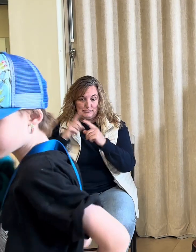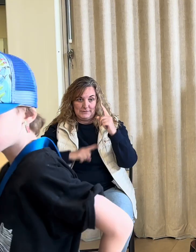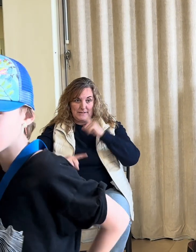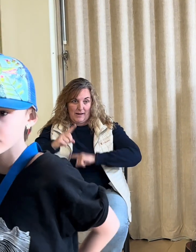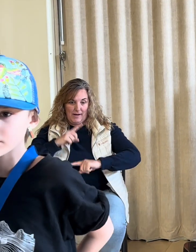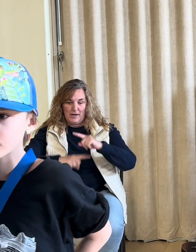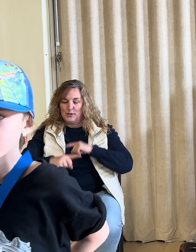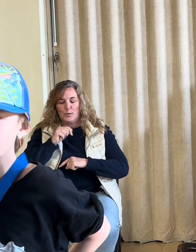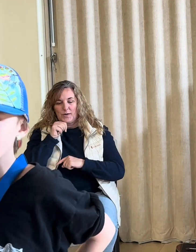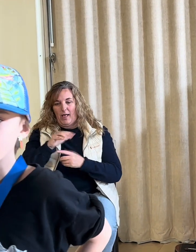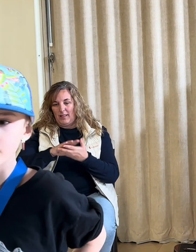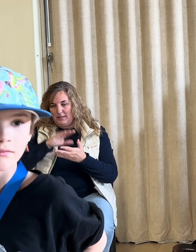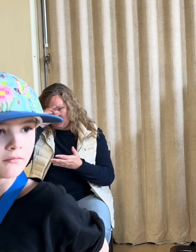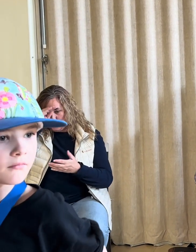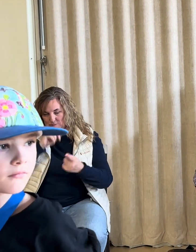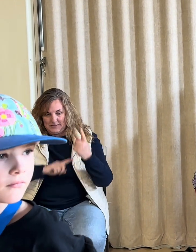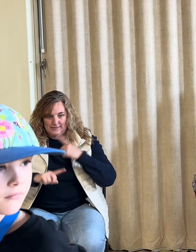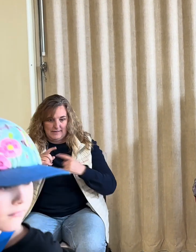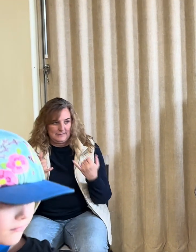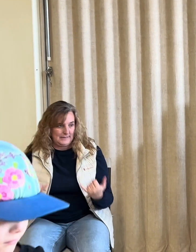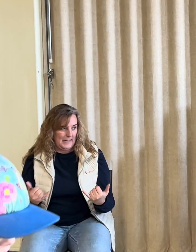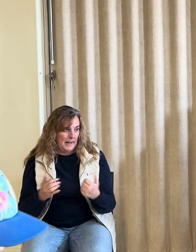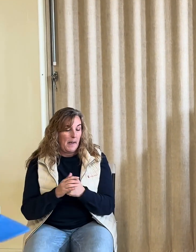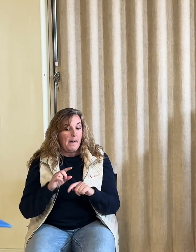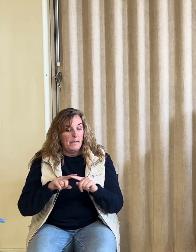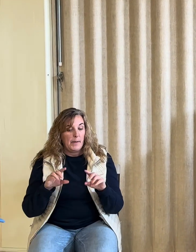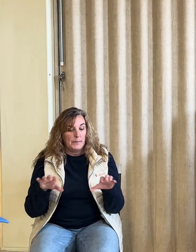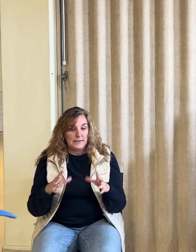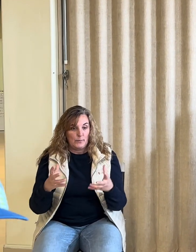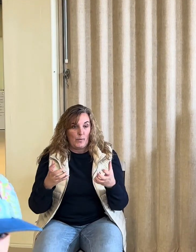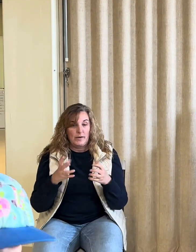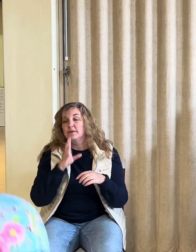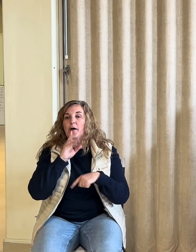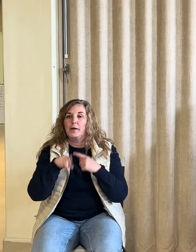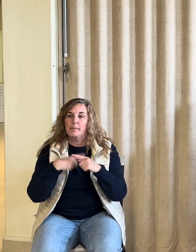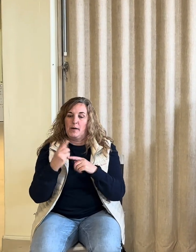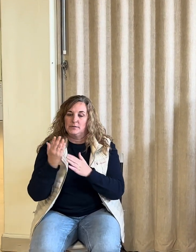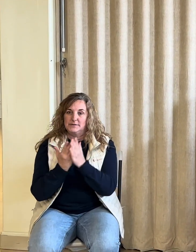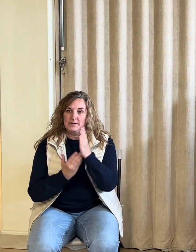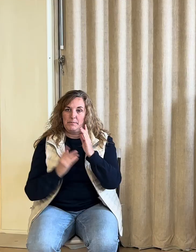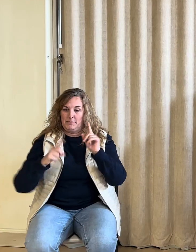we are not going to be learning signs today. But we did want to talk about some diversity in sign